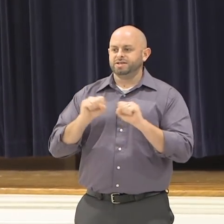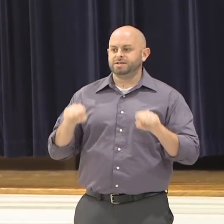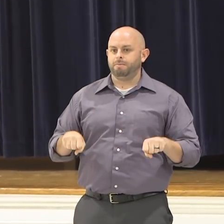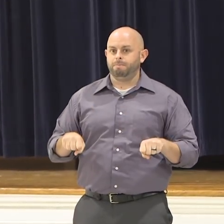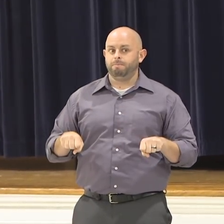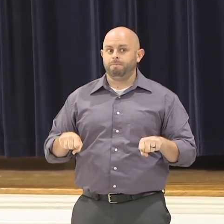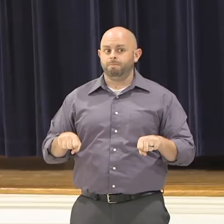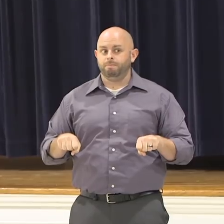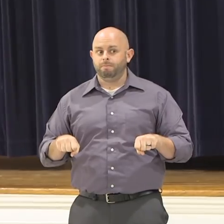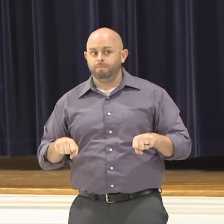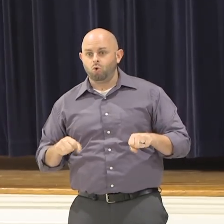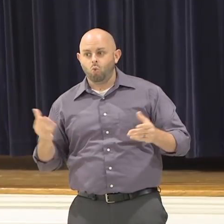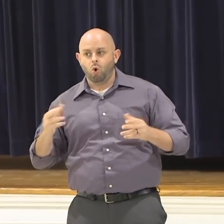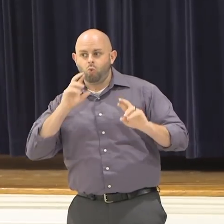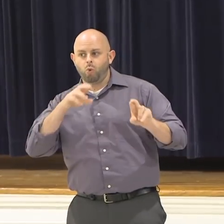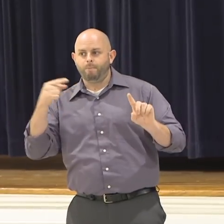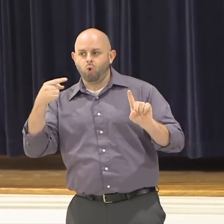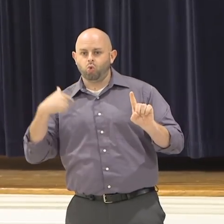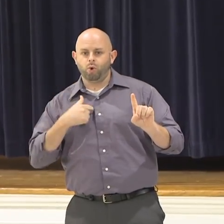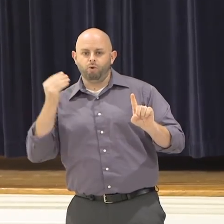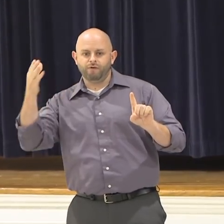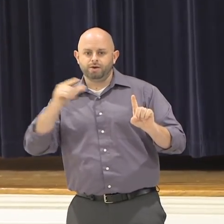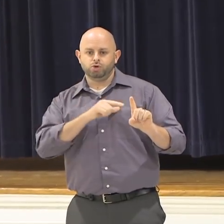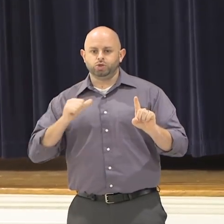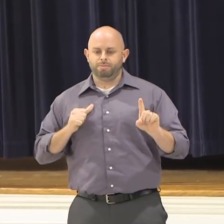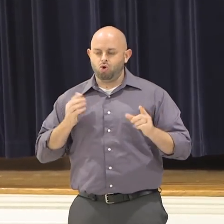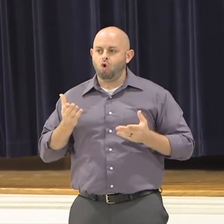what report did Weaver provide to the General Assembly that offered solutions